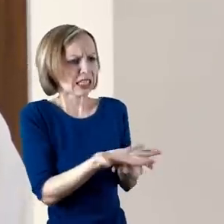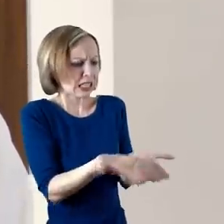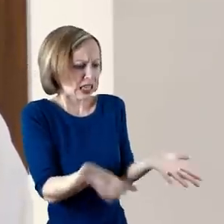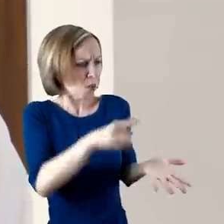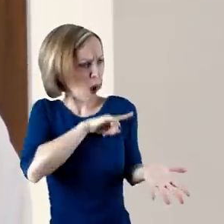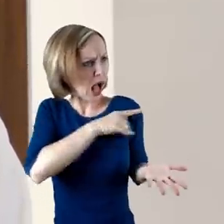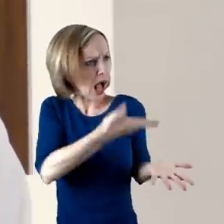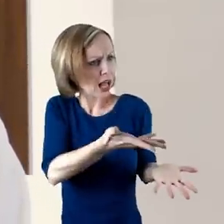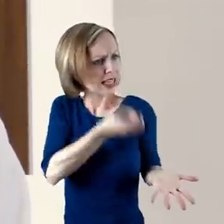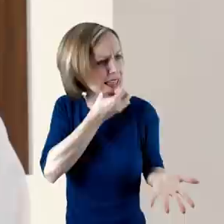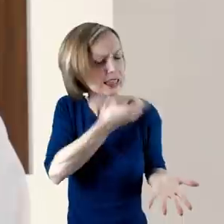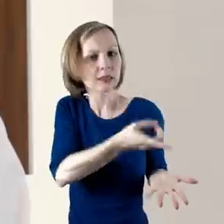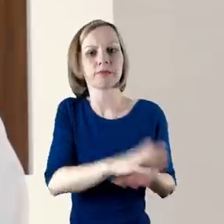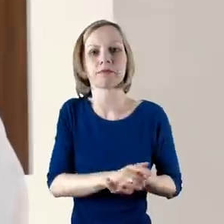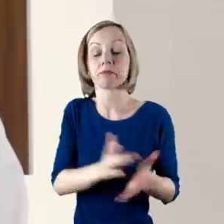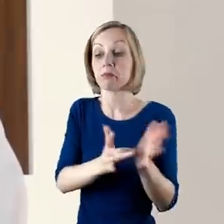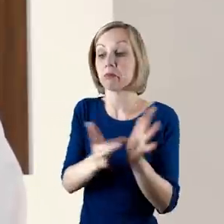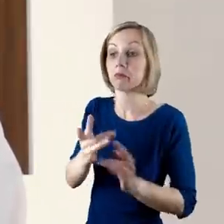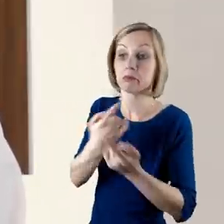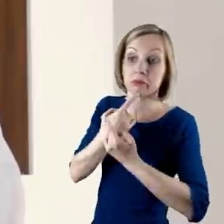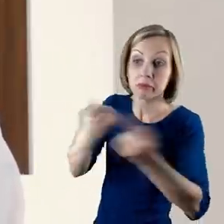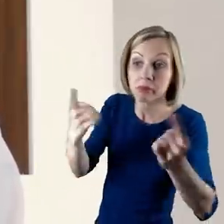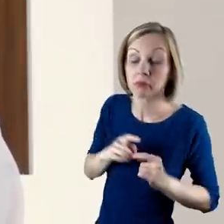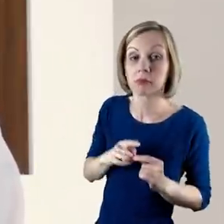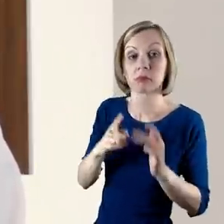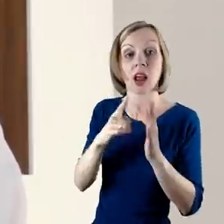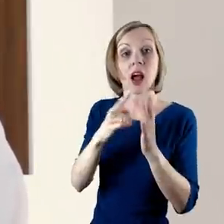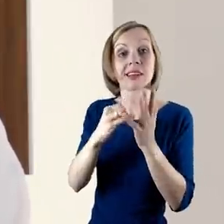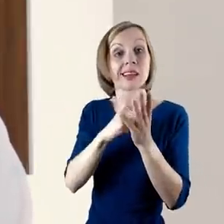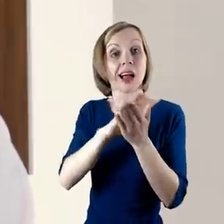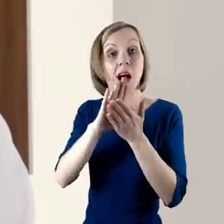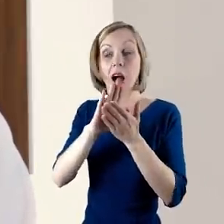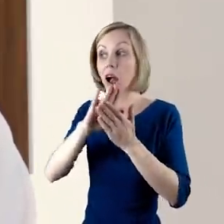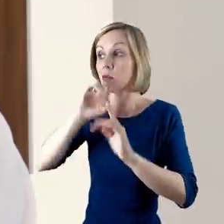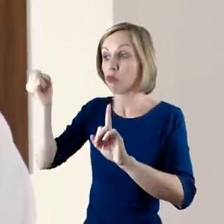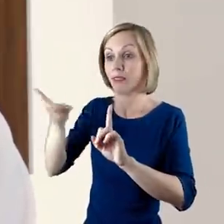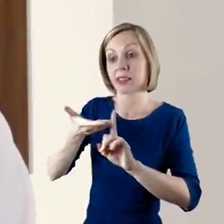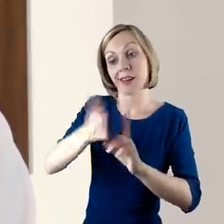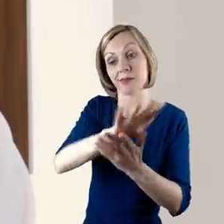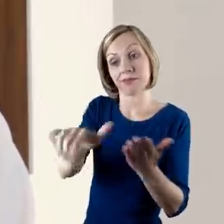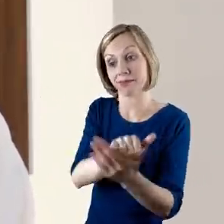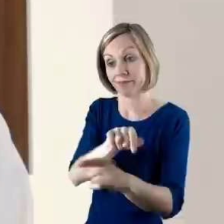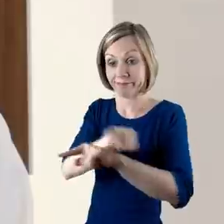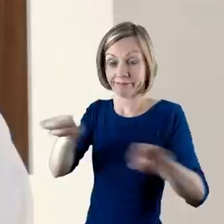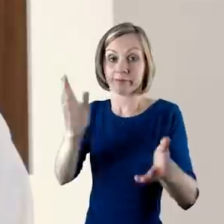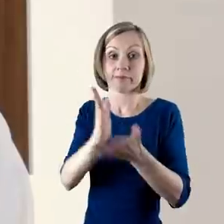He said to them, "Isaiah prophesied rightly about you hypocrites, as it is written,